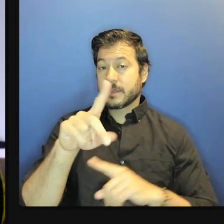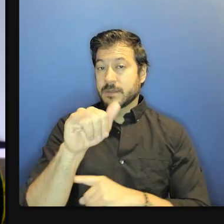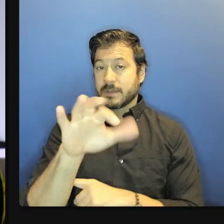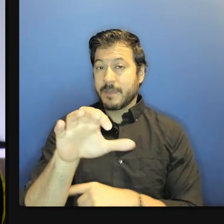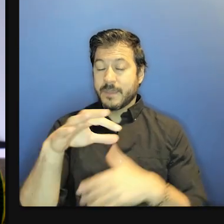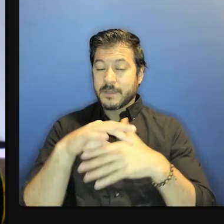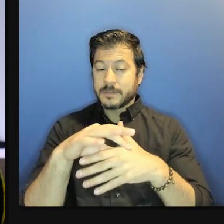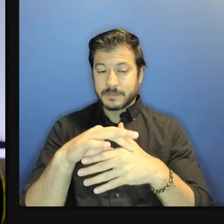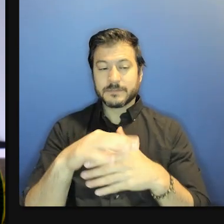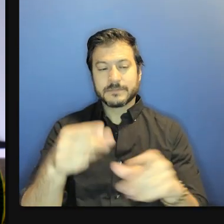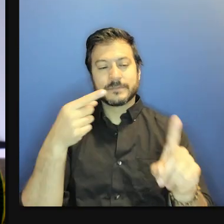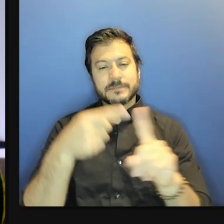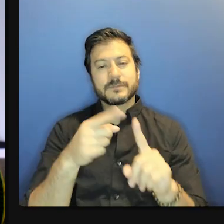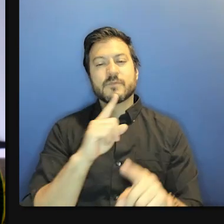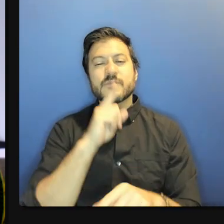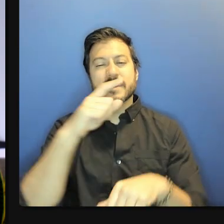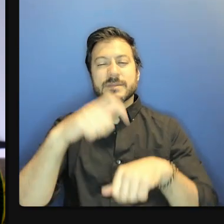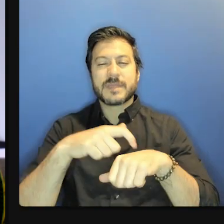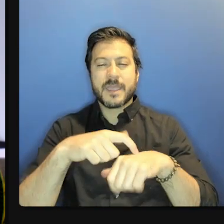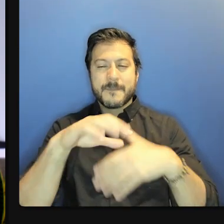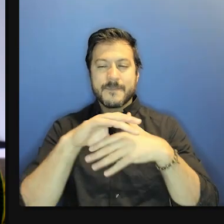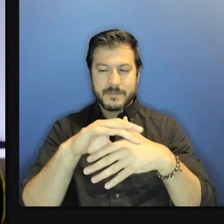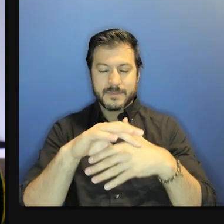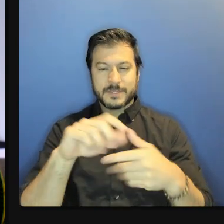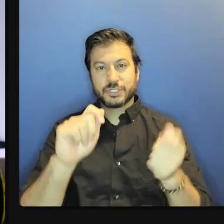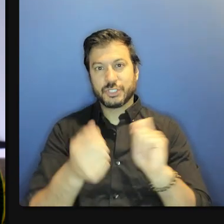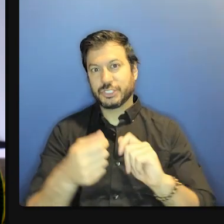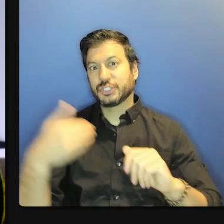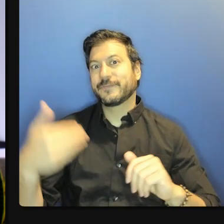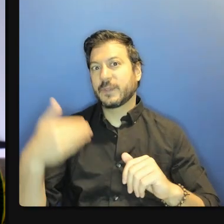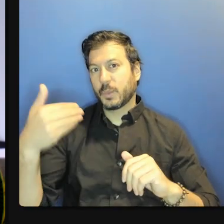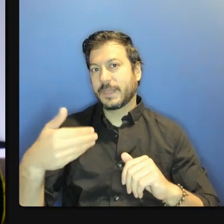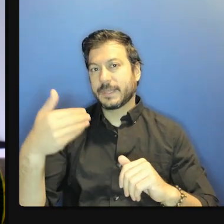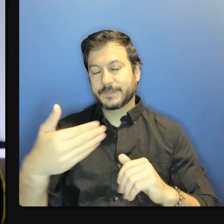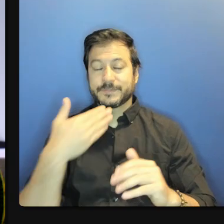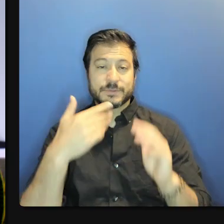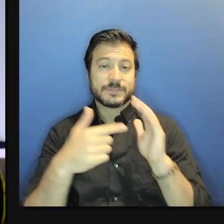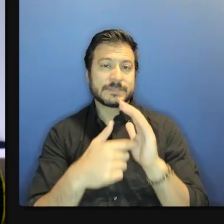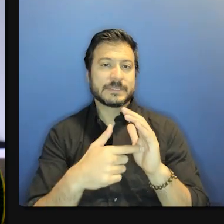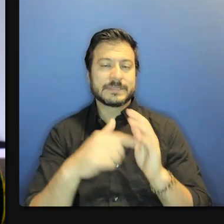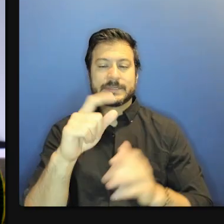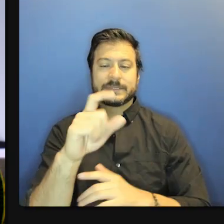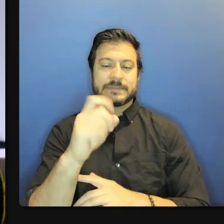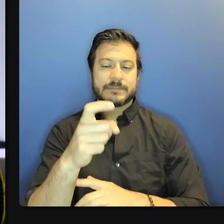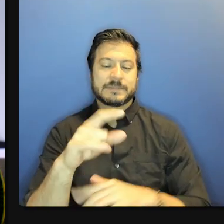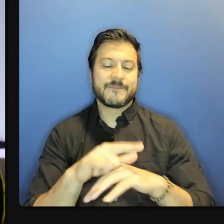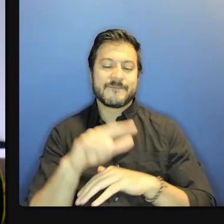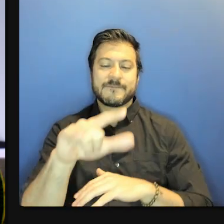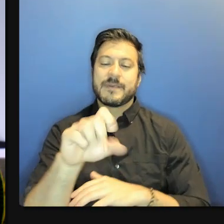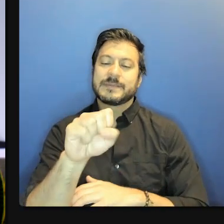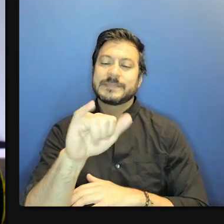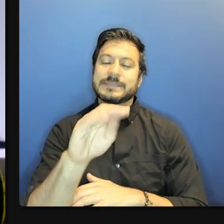Dynamic content specifically refers to real-time content that changes frequently. A good example is Xbox Flight Simulator.